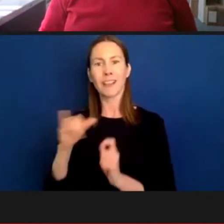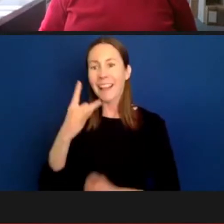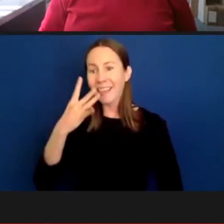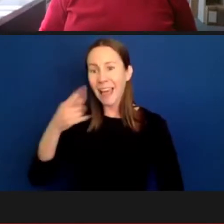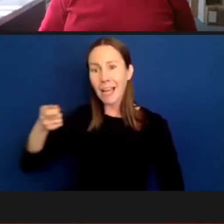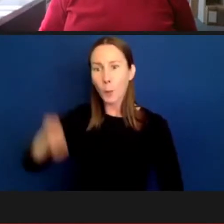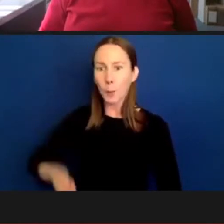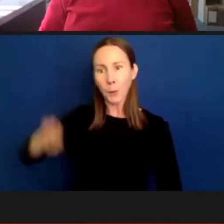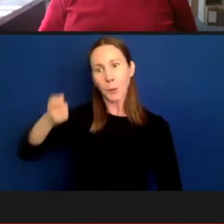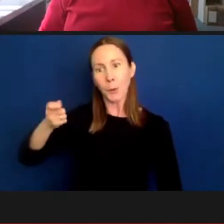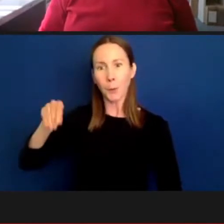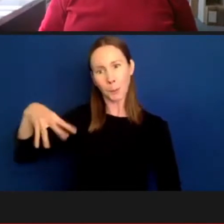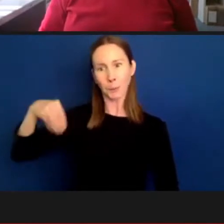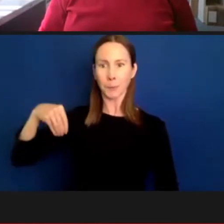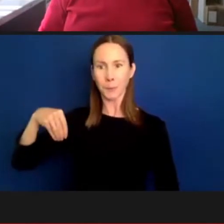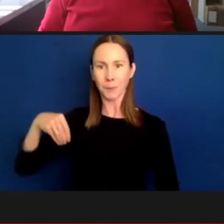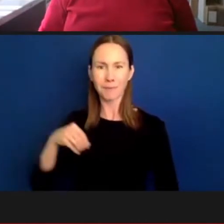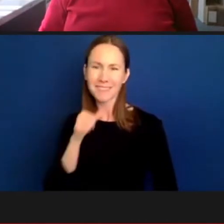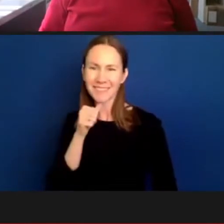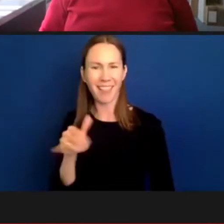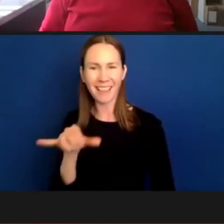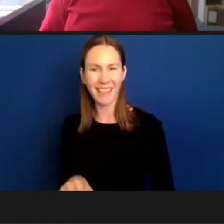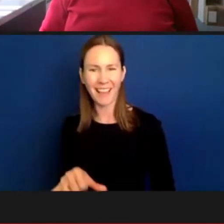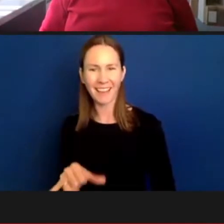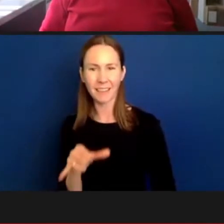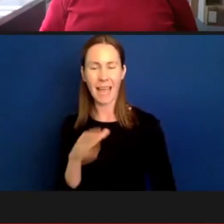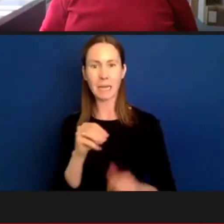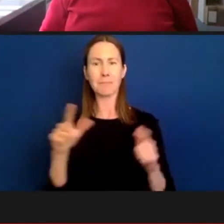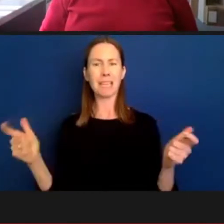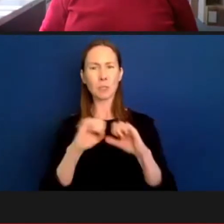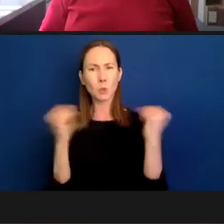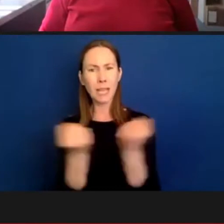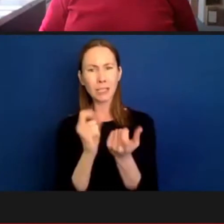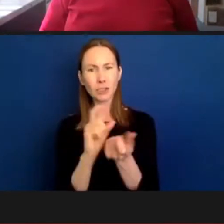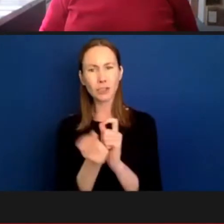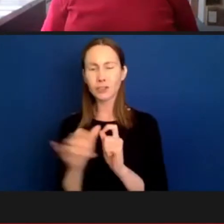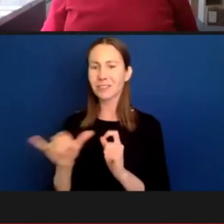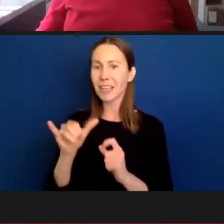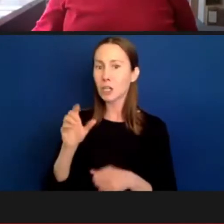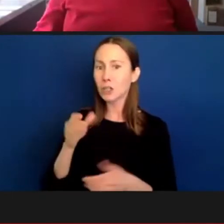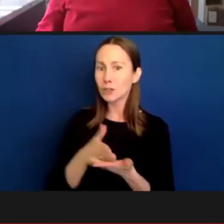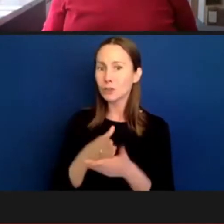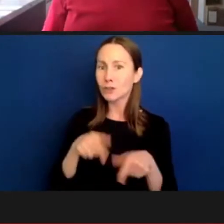Even with big societal changes such as during the Civil Rights Movement.